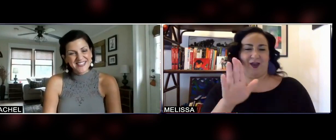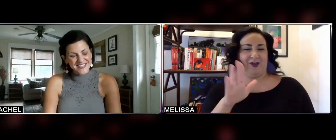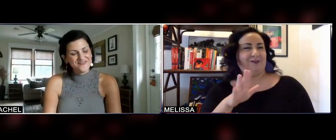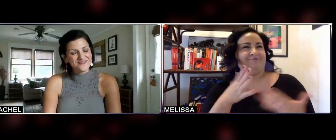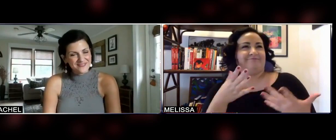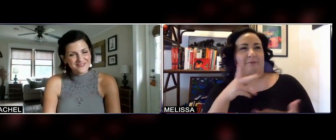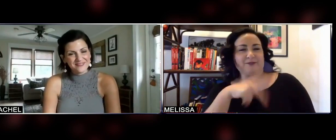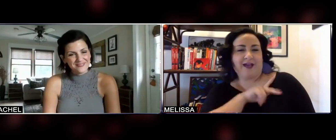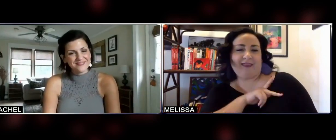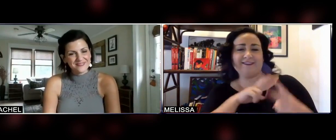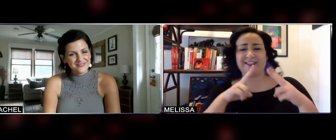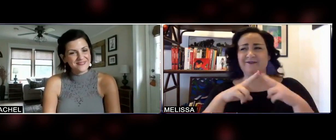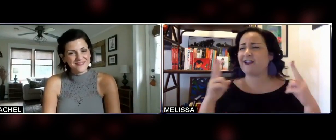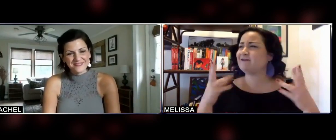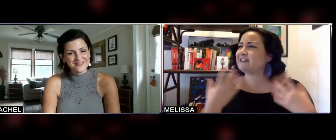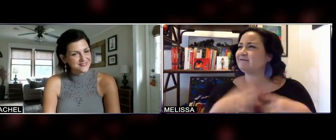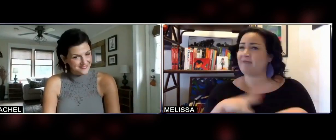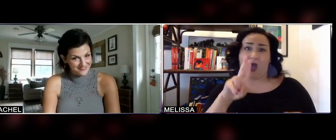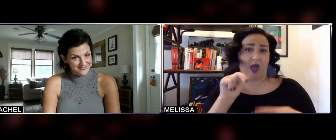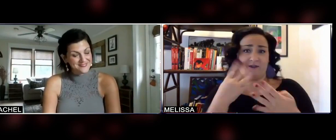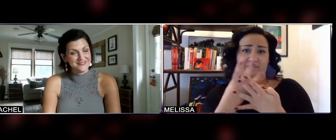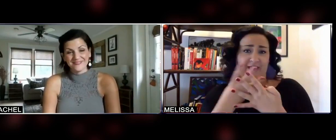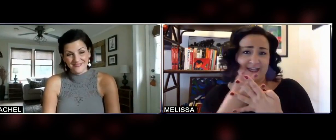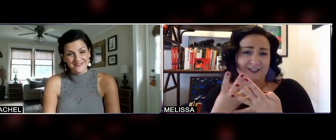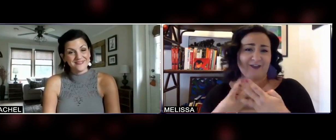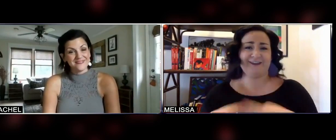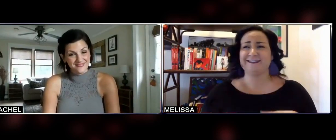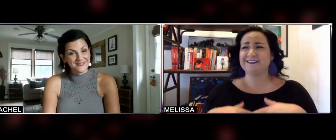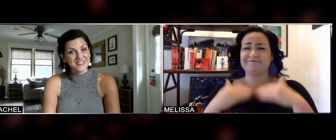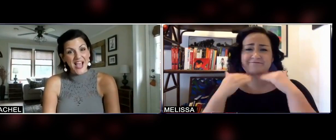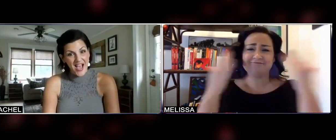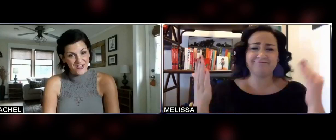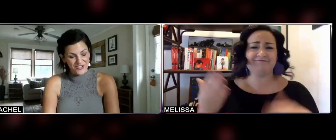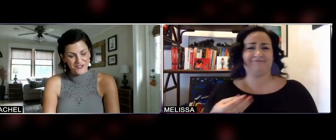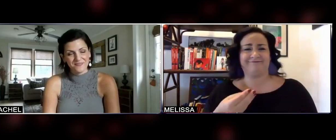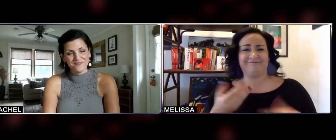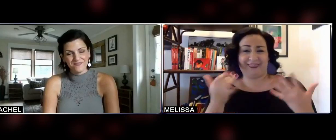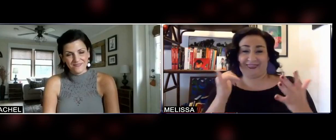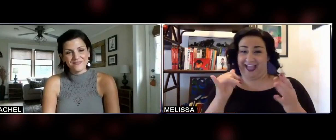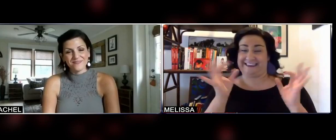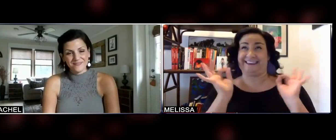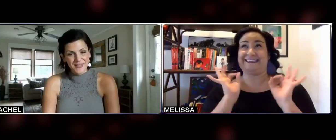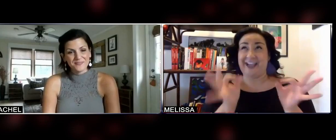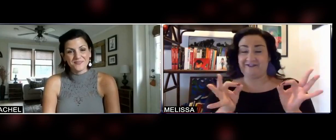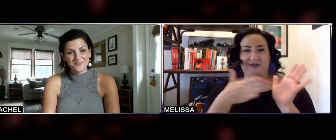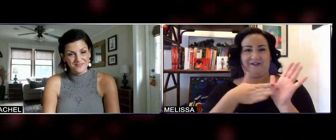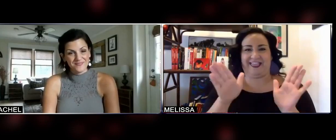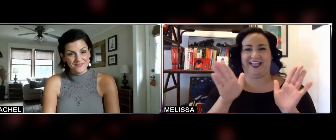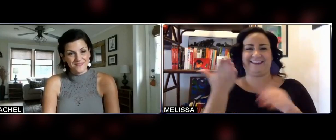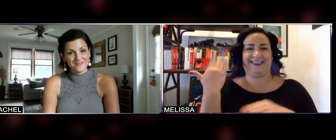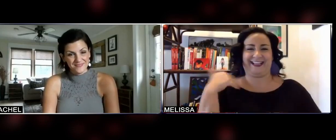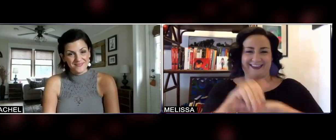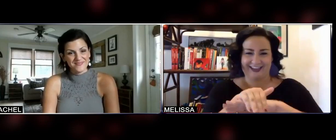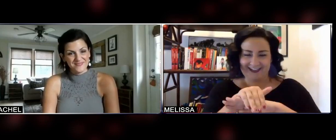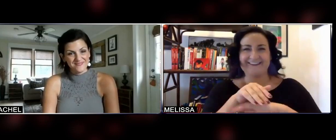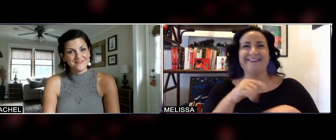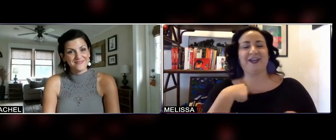your personality is very...unfiltered. That was definitely reflected last night.